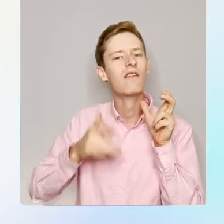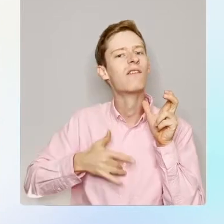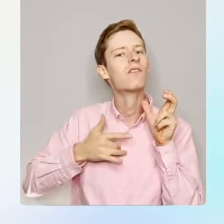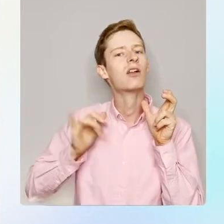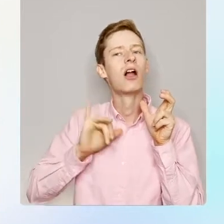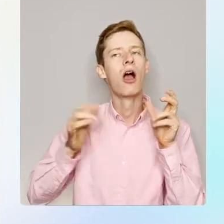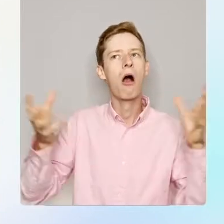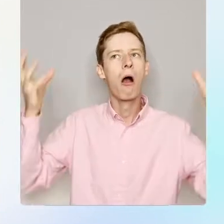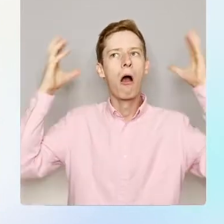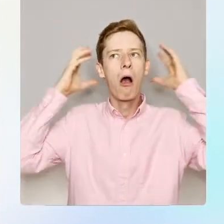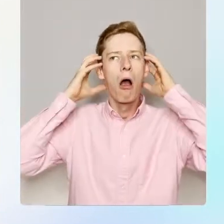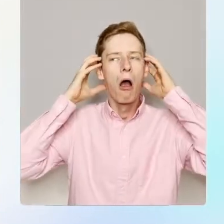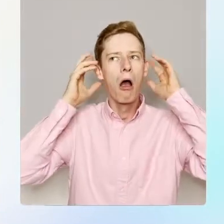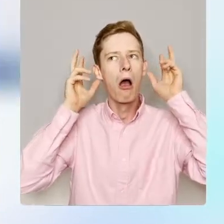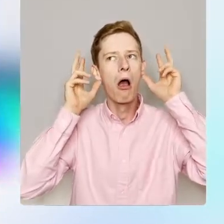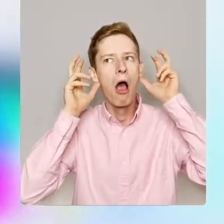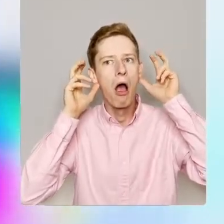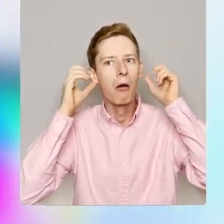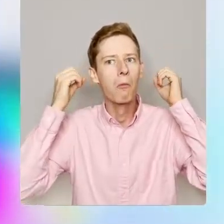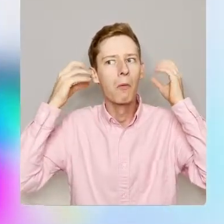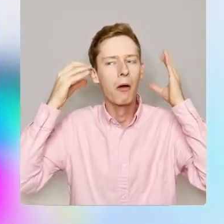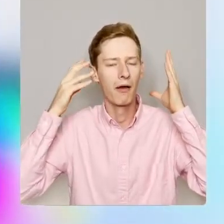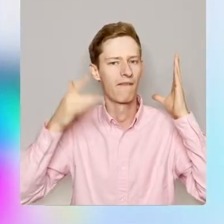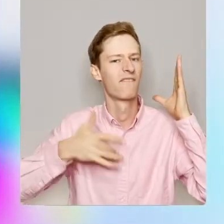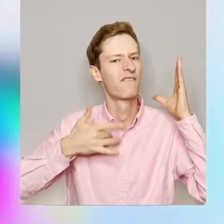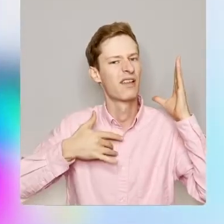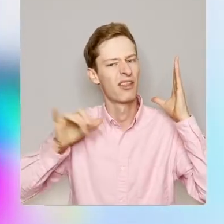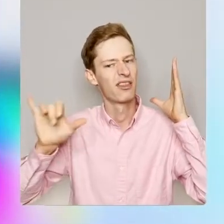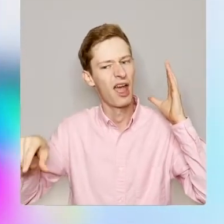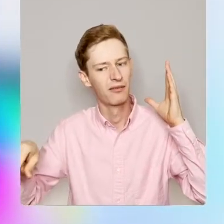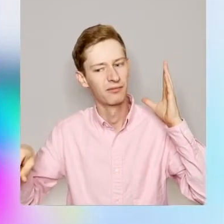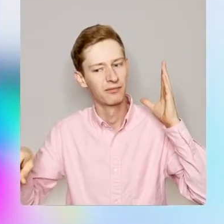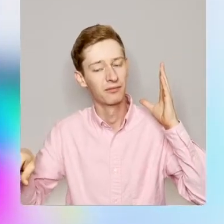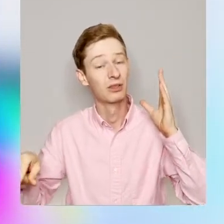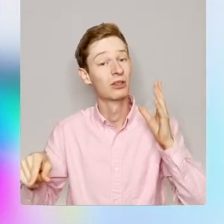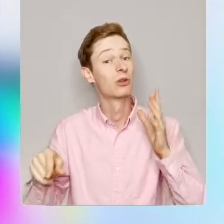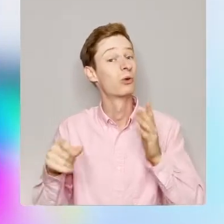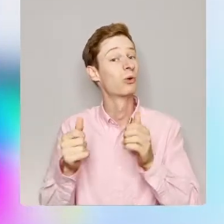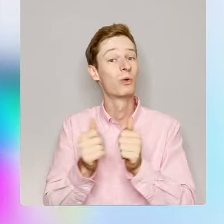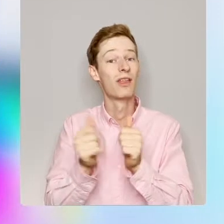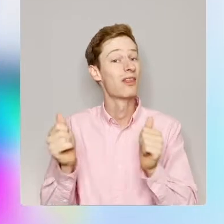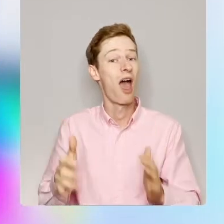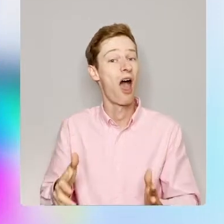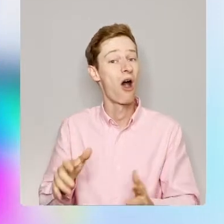from headphones placed over our ears. Overall, without Spatial Audio,